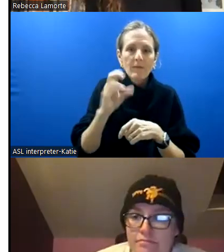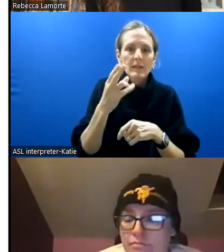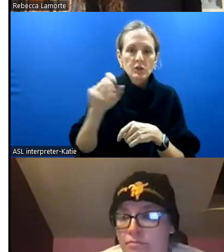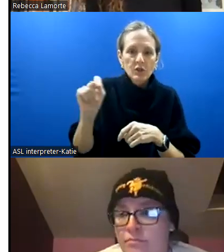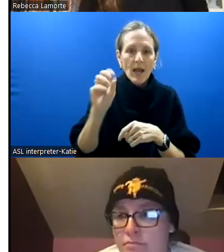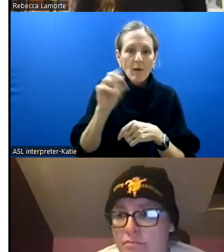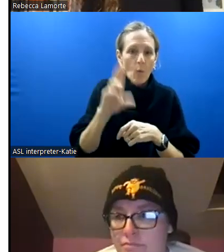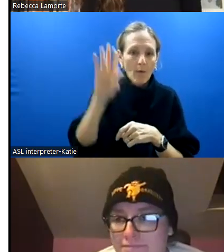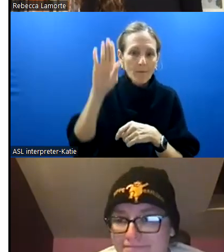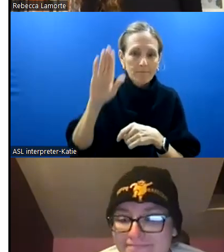Molly?